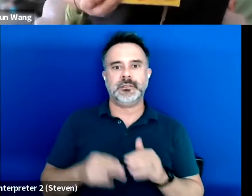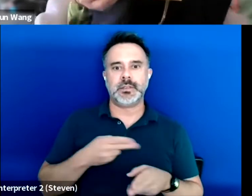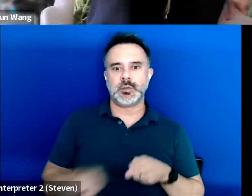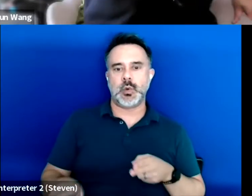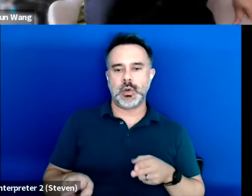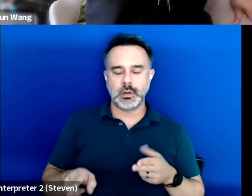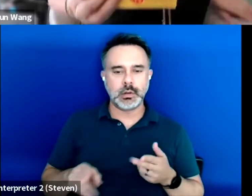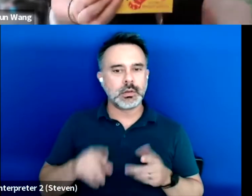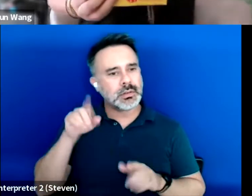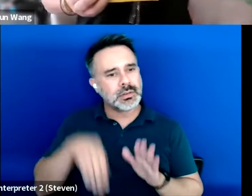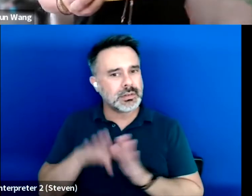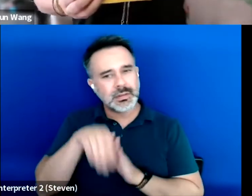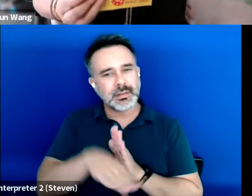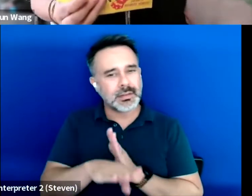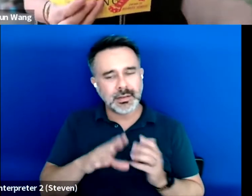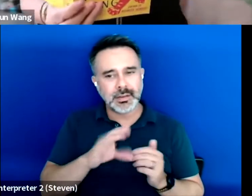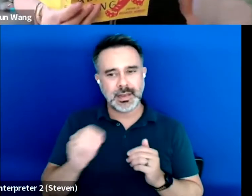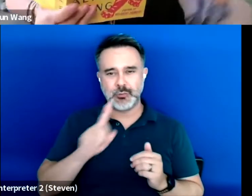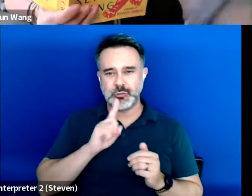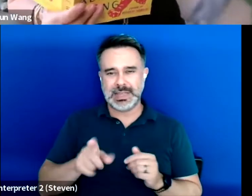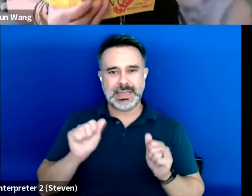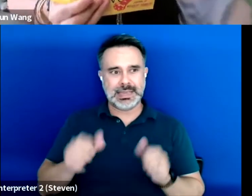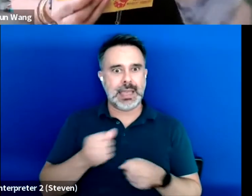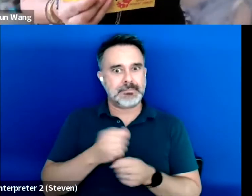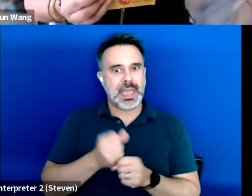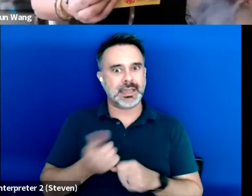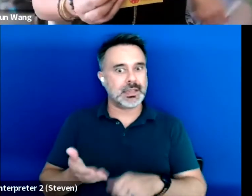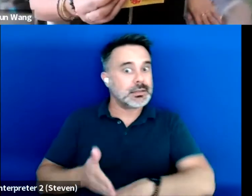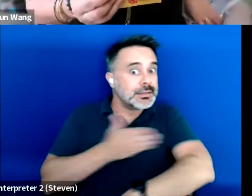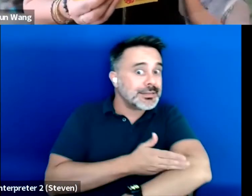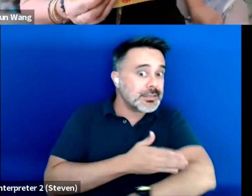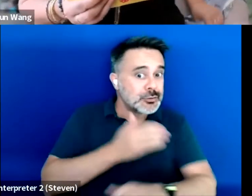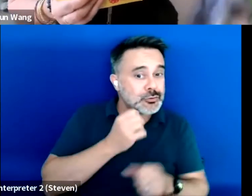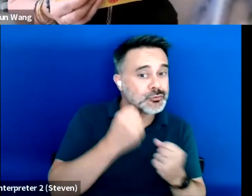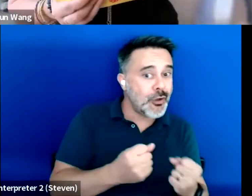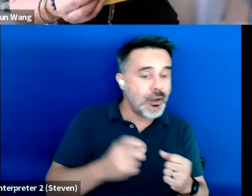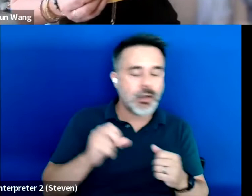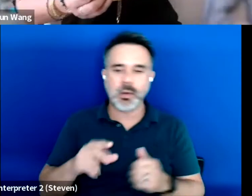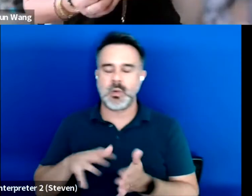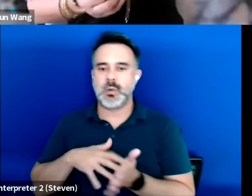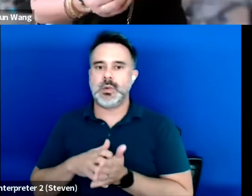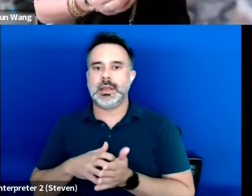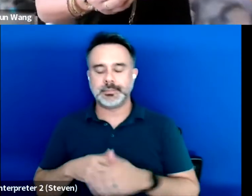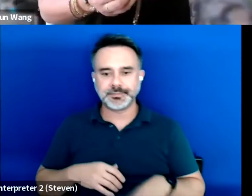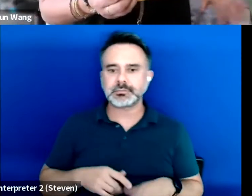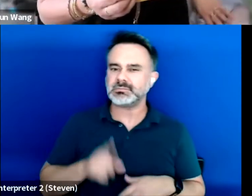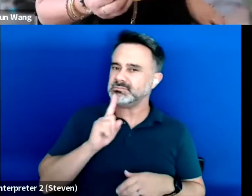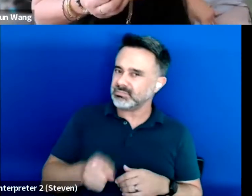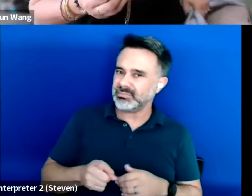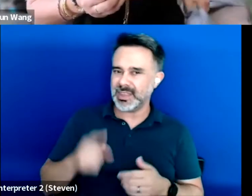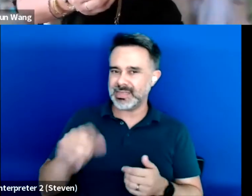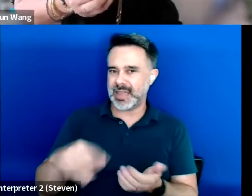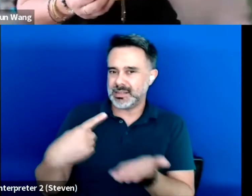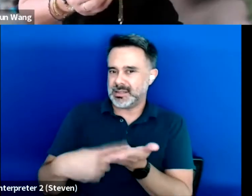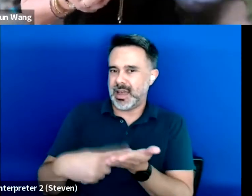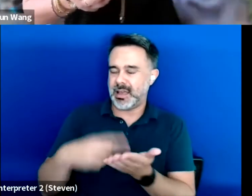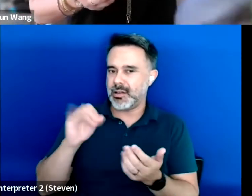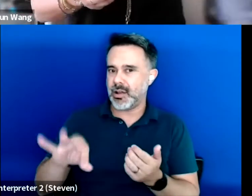in middle-class whiteness and nondisabledness. If a goal of reaching a certain number of written words per day works for you, great!